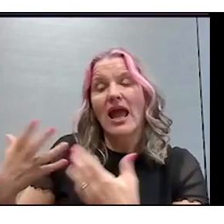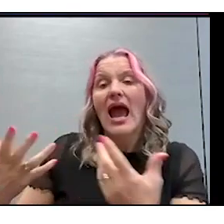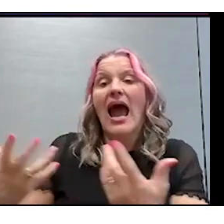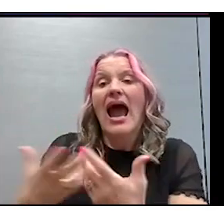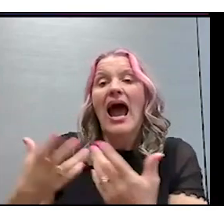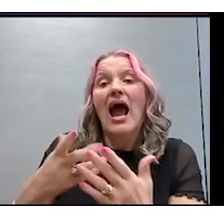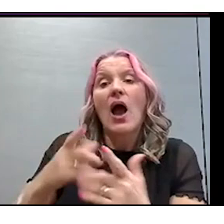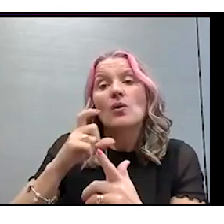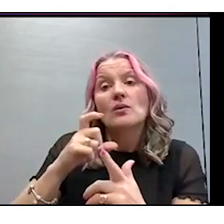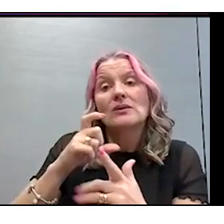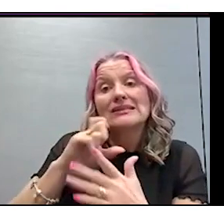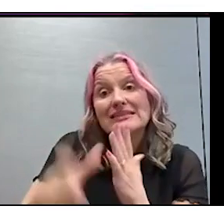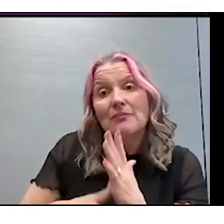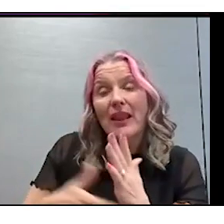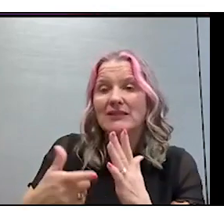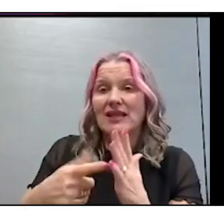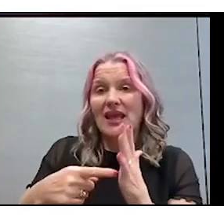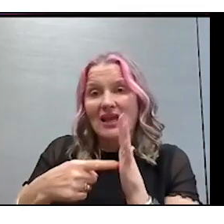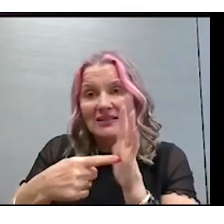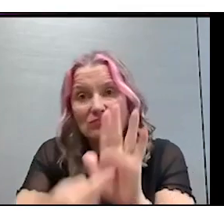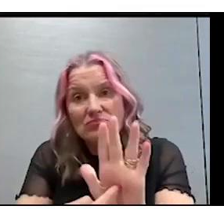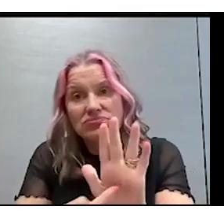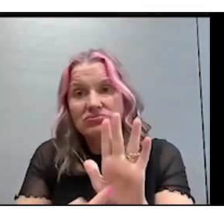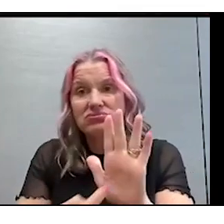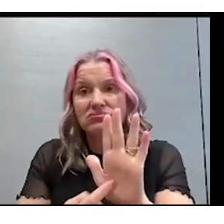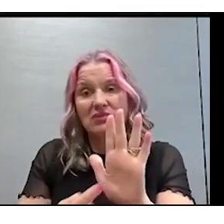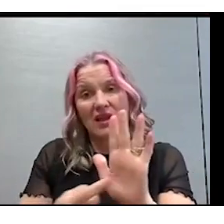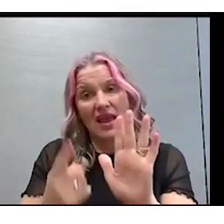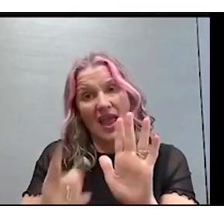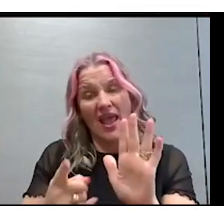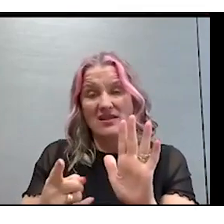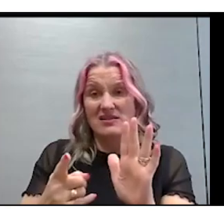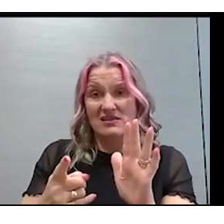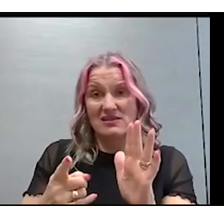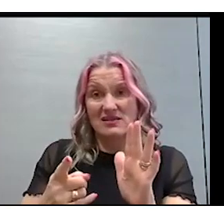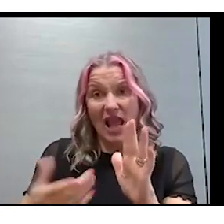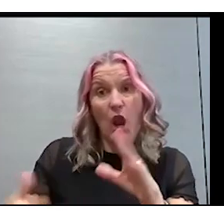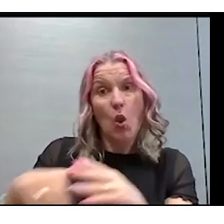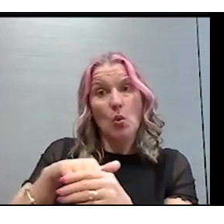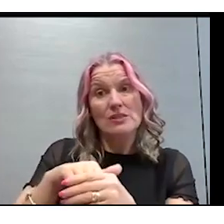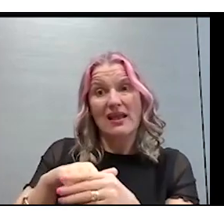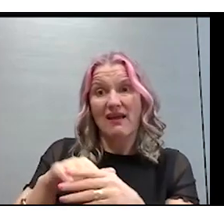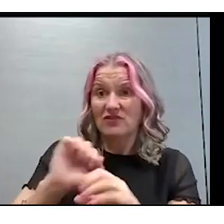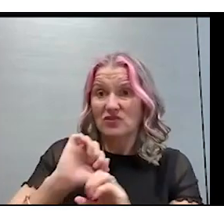is inclusive of what the community perspective is. Other times you might need to involve experts.